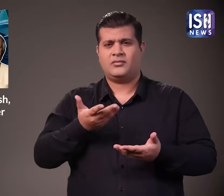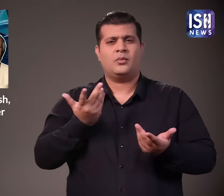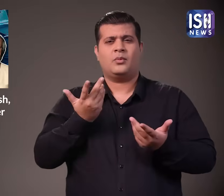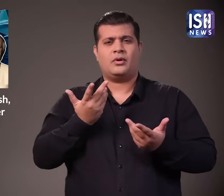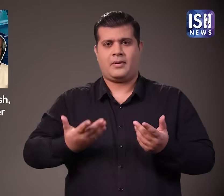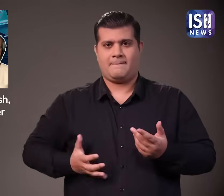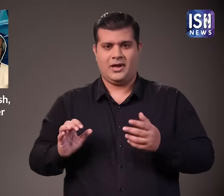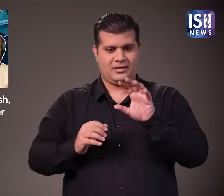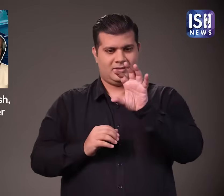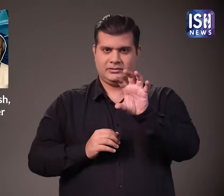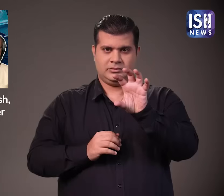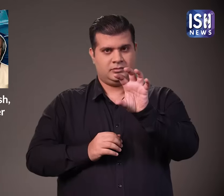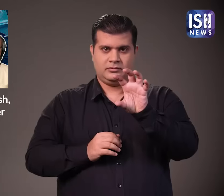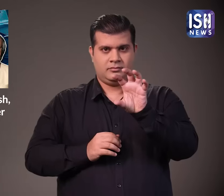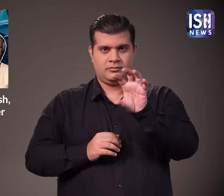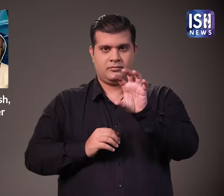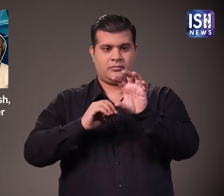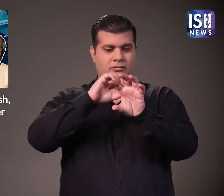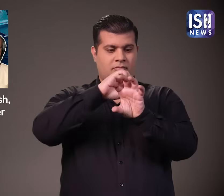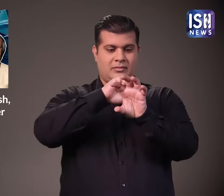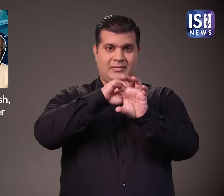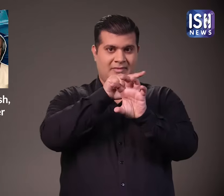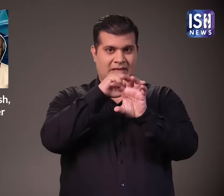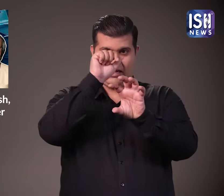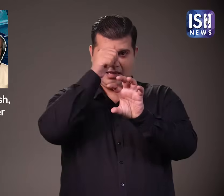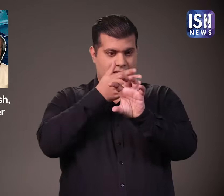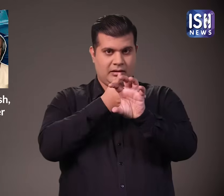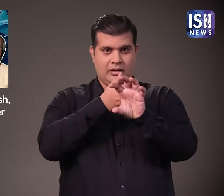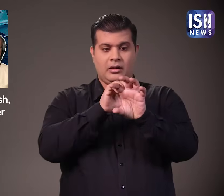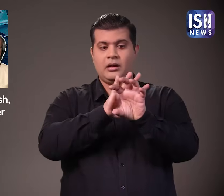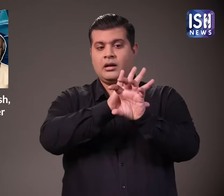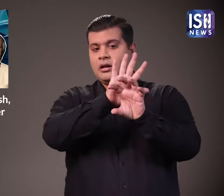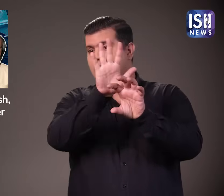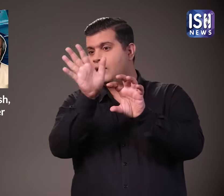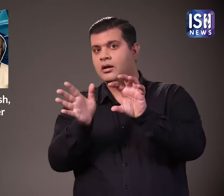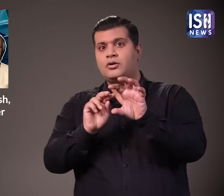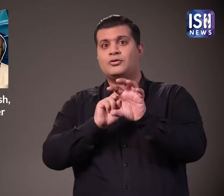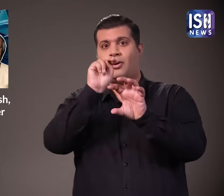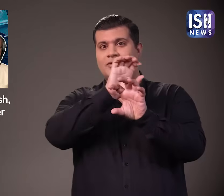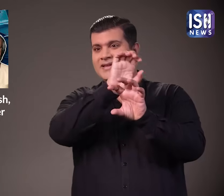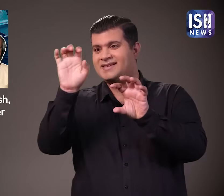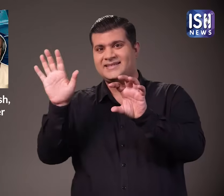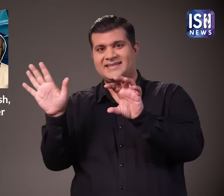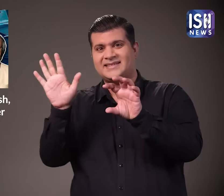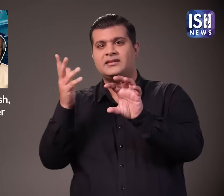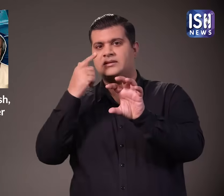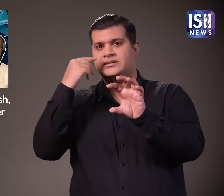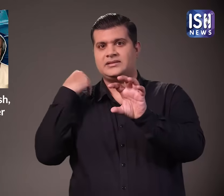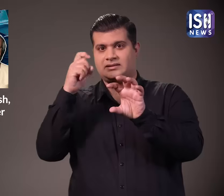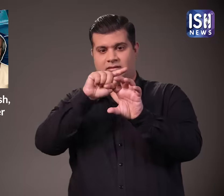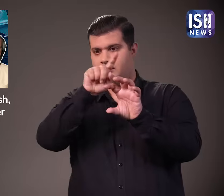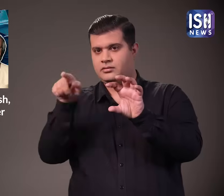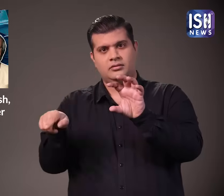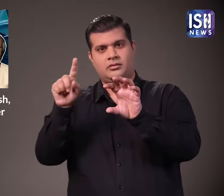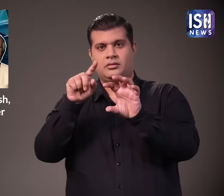The country is surrounded by India and its northeastern states.